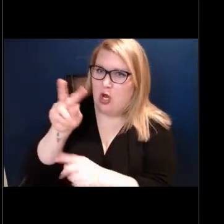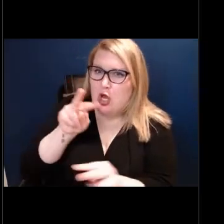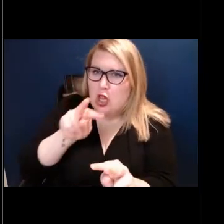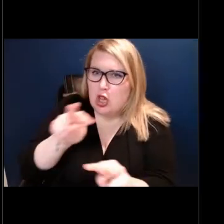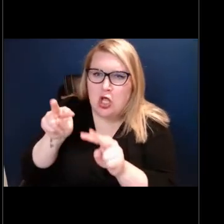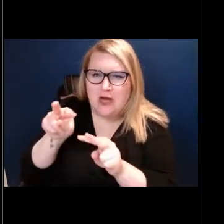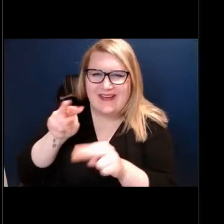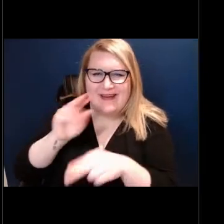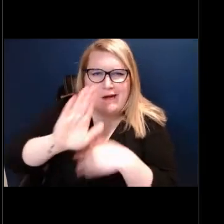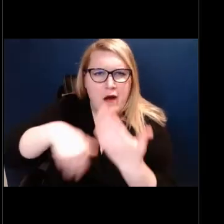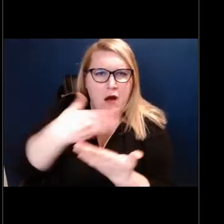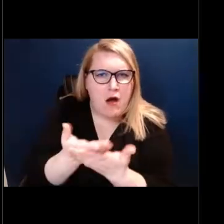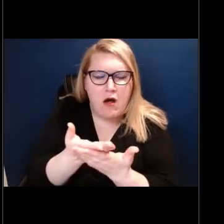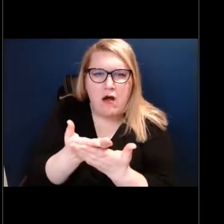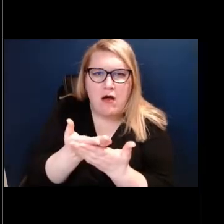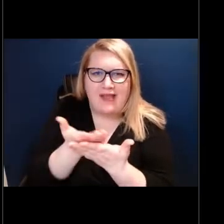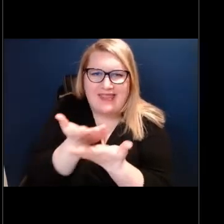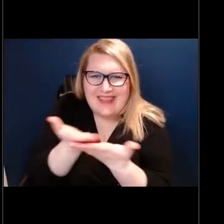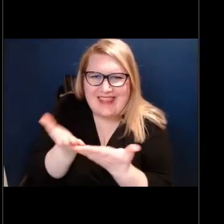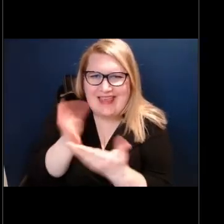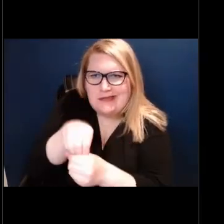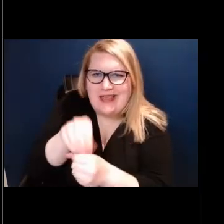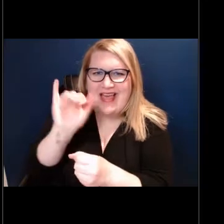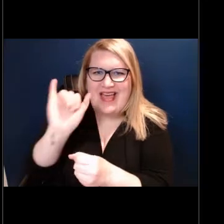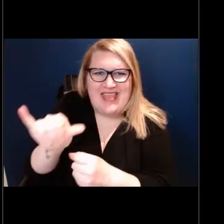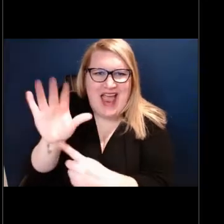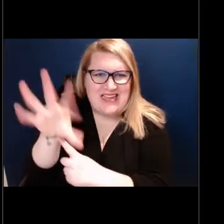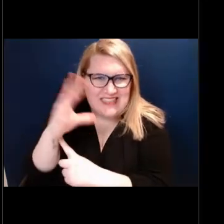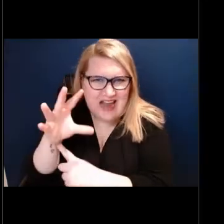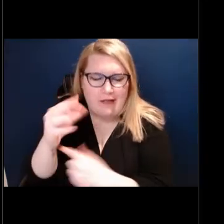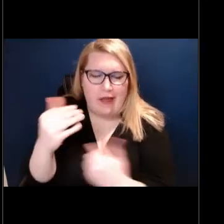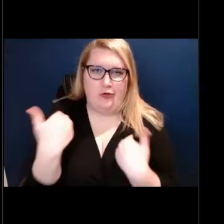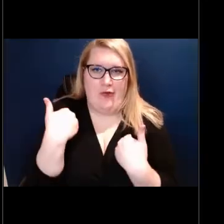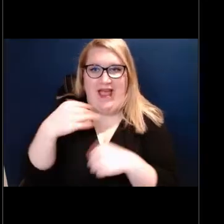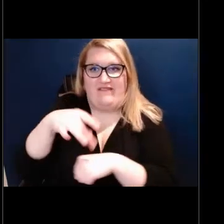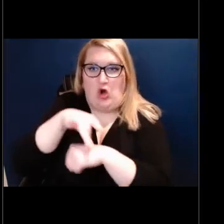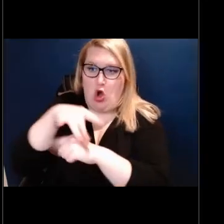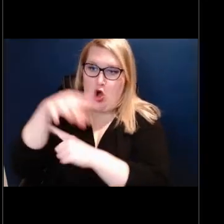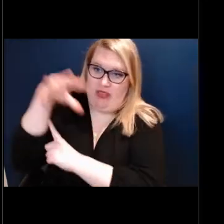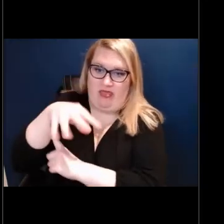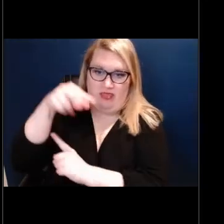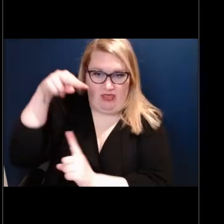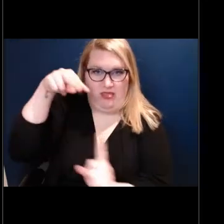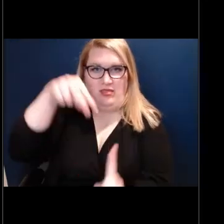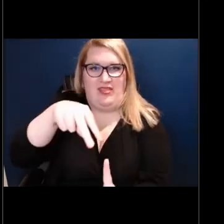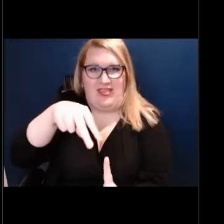that are operating on that satellite. We have earth facing instruments and we also have space weather instruments.